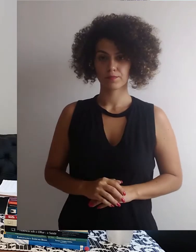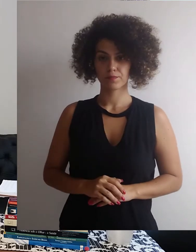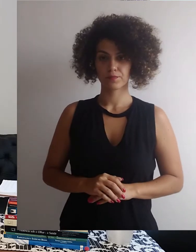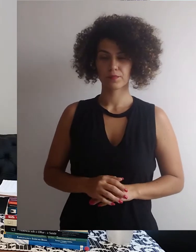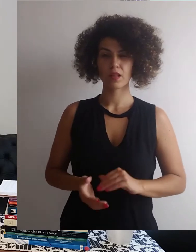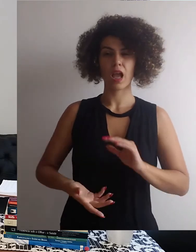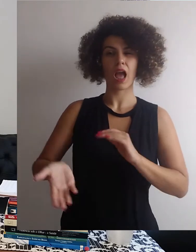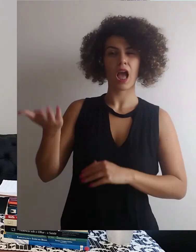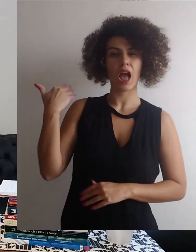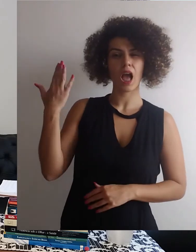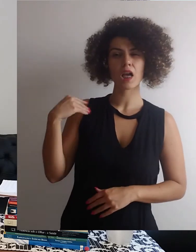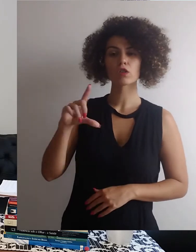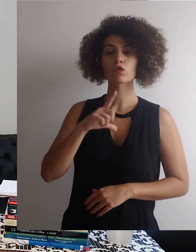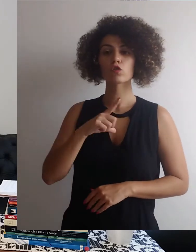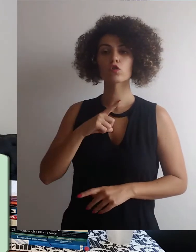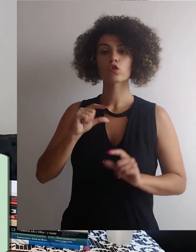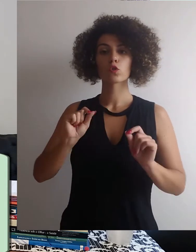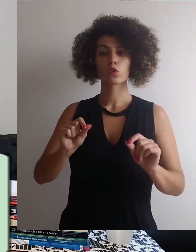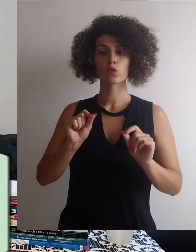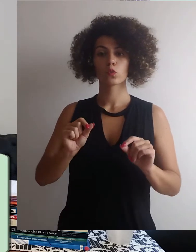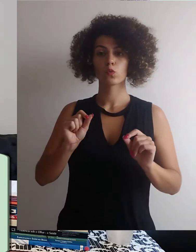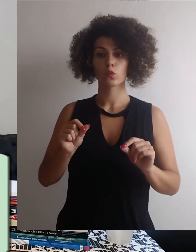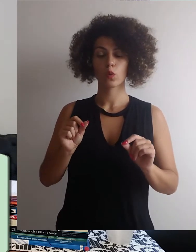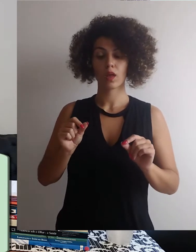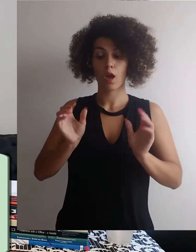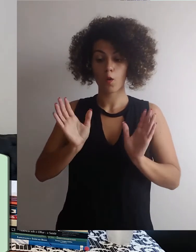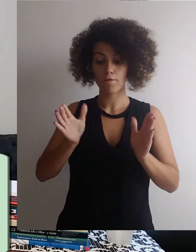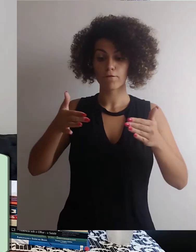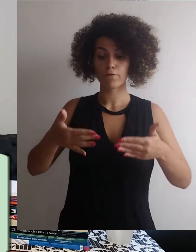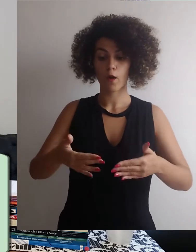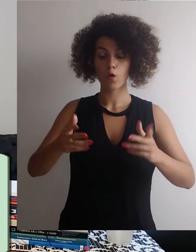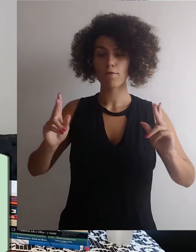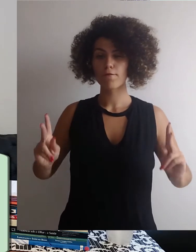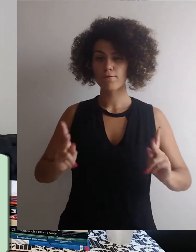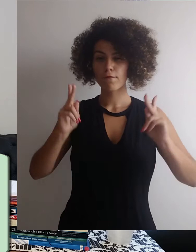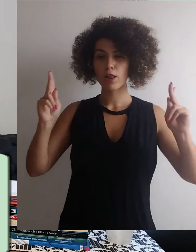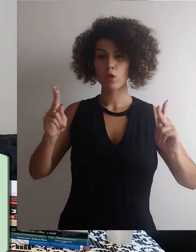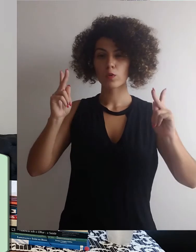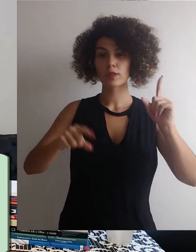what we had on the national scene was a policy of valuing coffee,